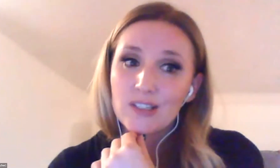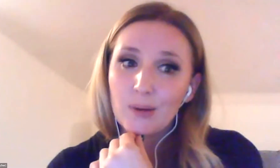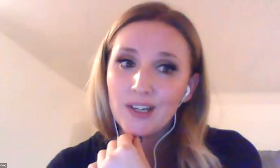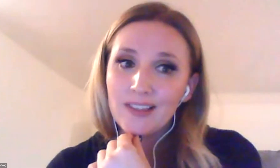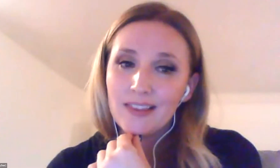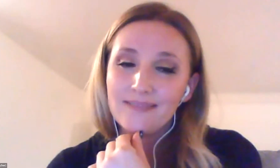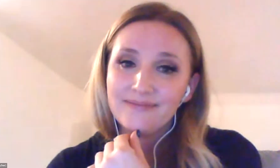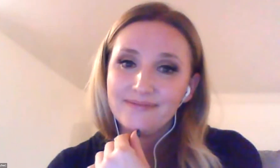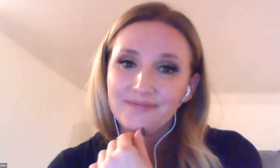Looks like we're good then.